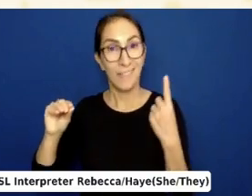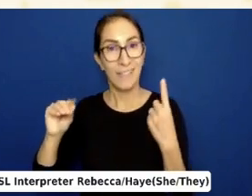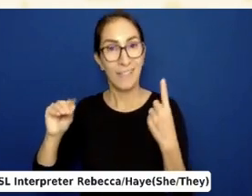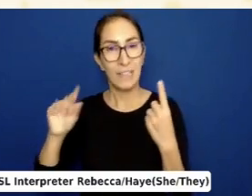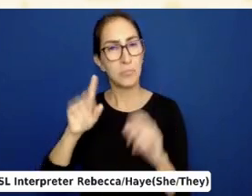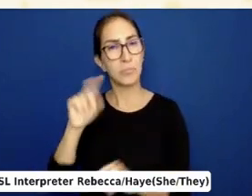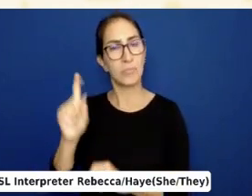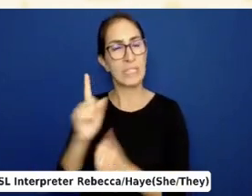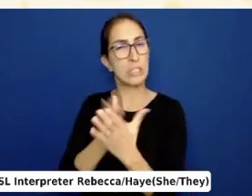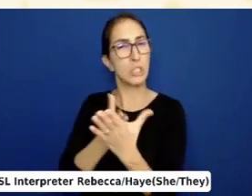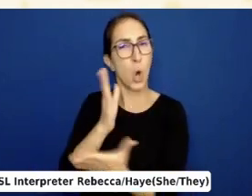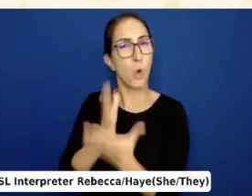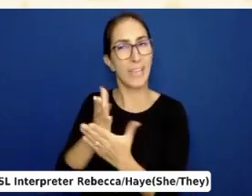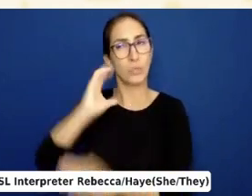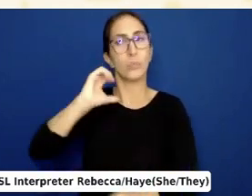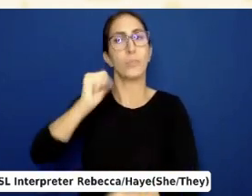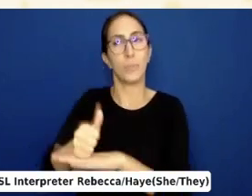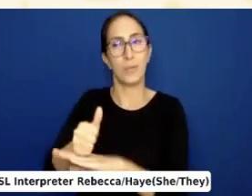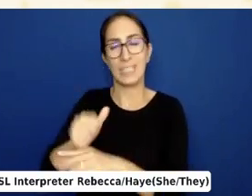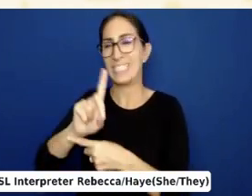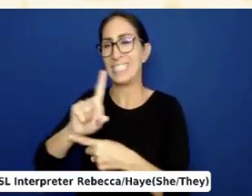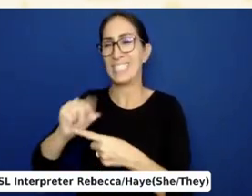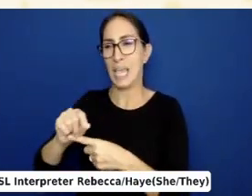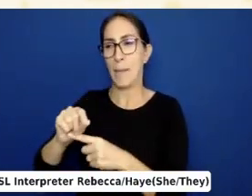How does that work with all the disabilities to consider?